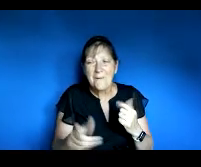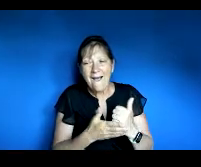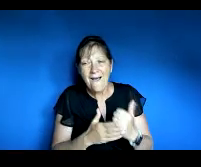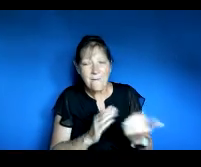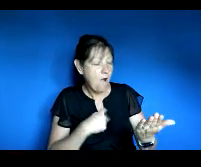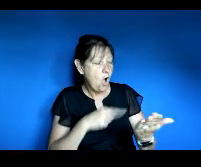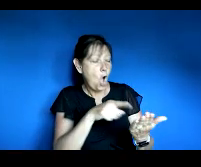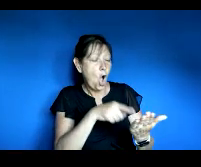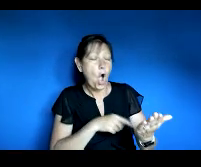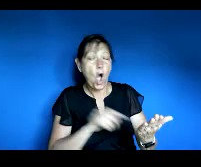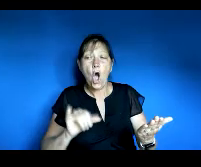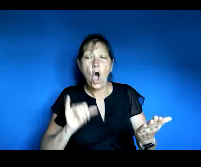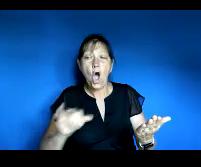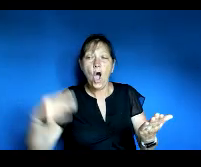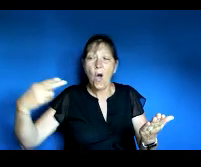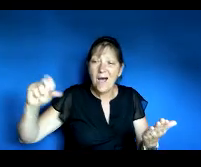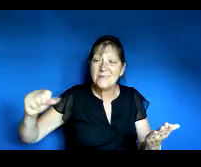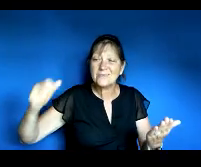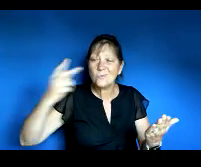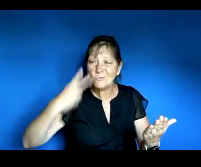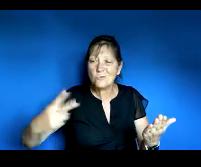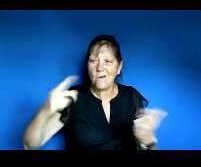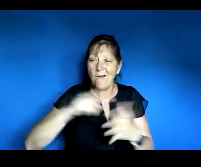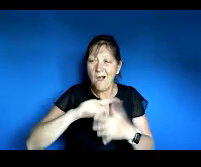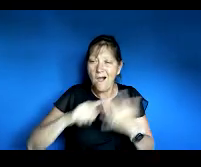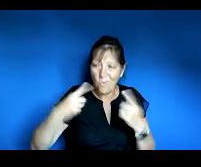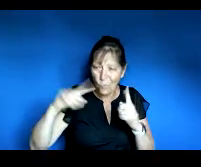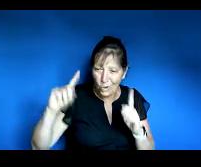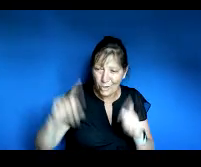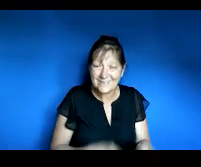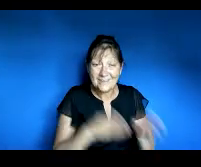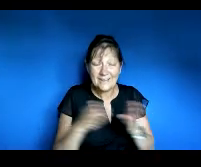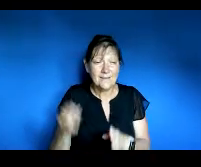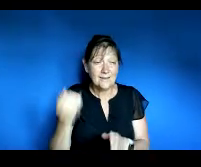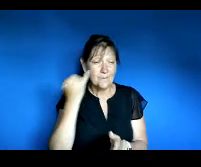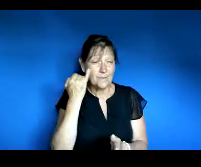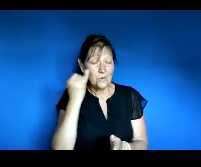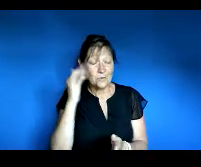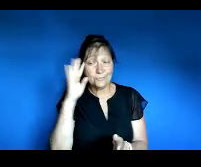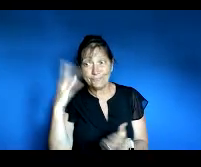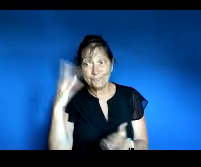if a student has a history of accommodations. Additionally, if a student has an evaluation,